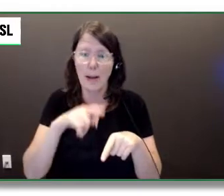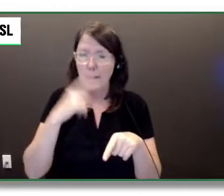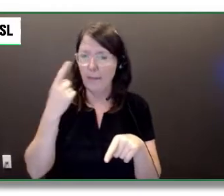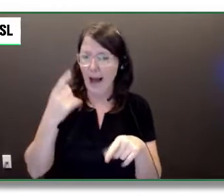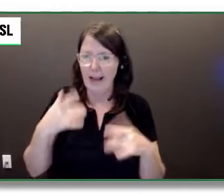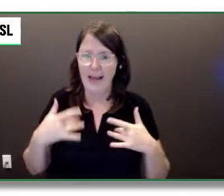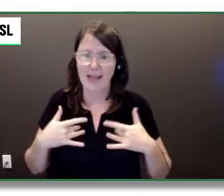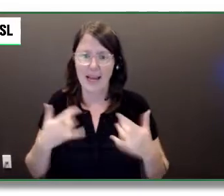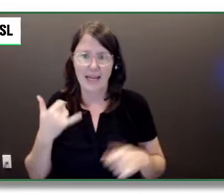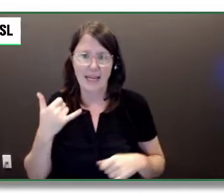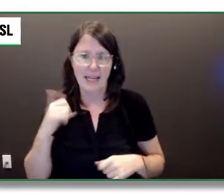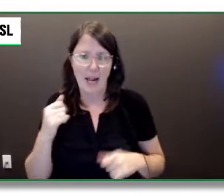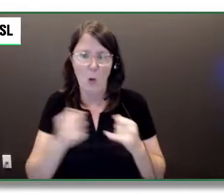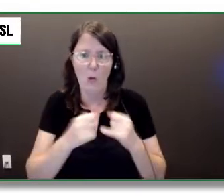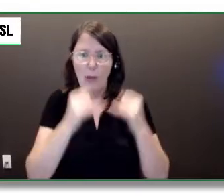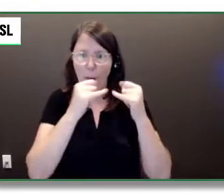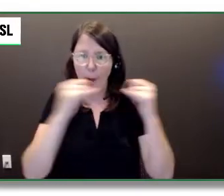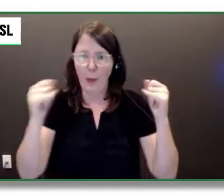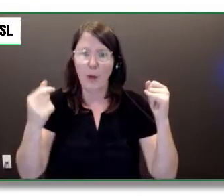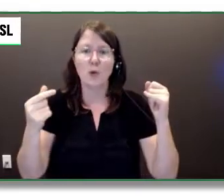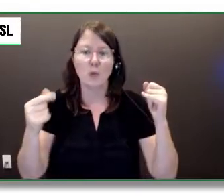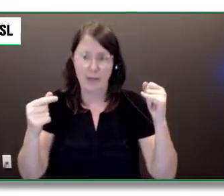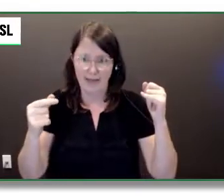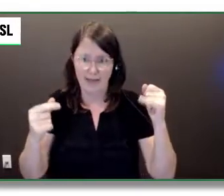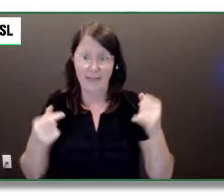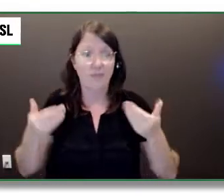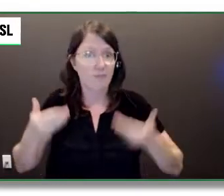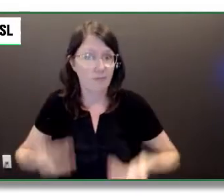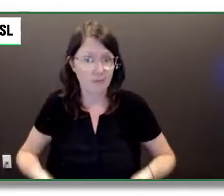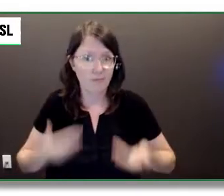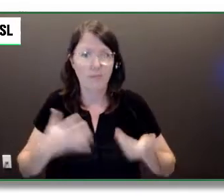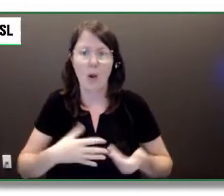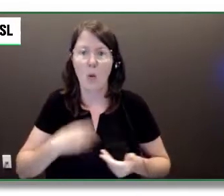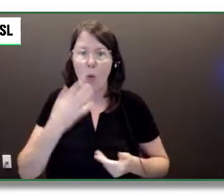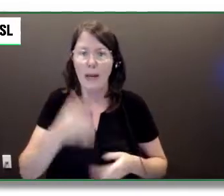and a description of myself: I'm a white person with short brown hair. I'm wearing